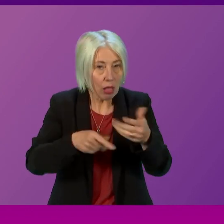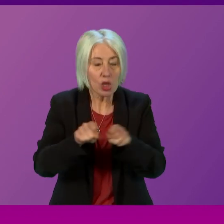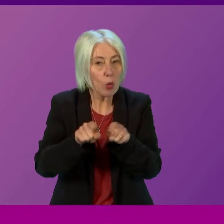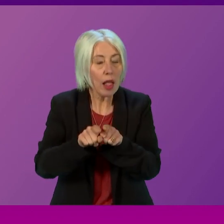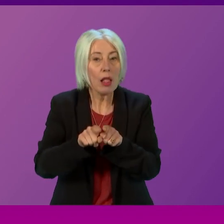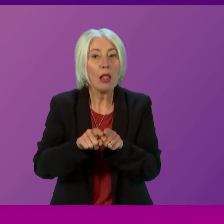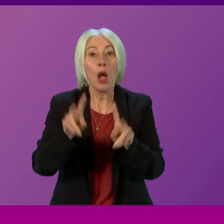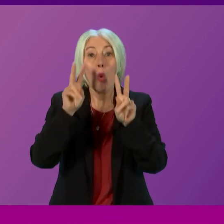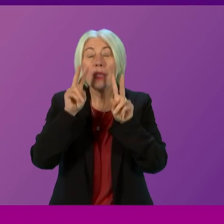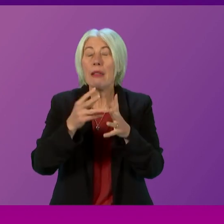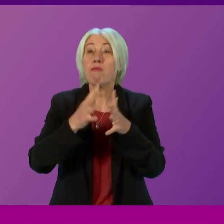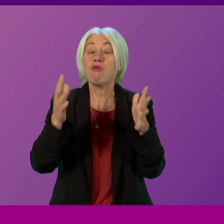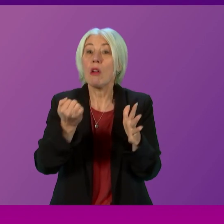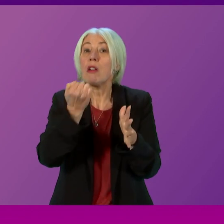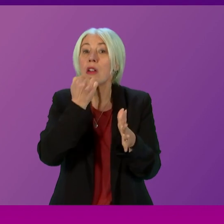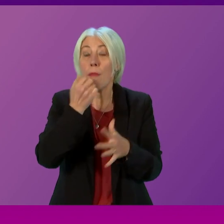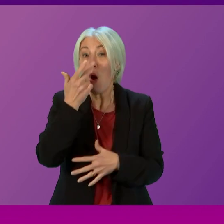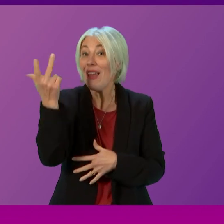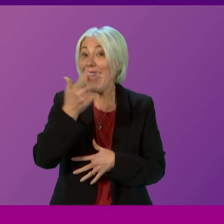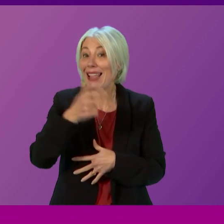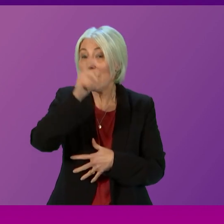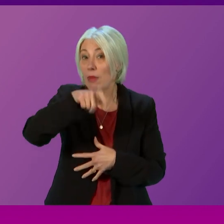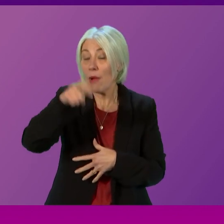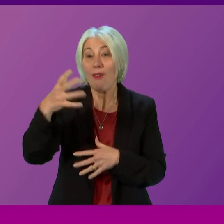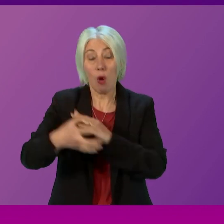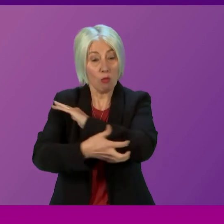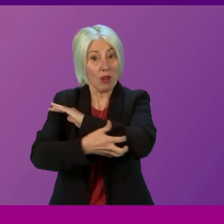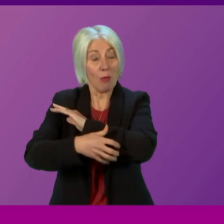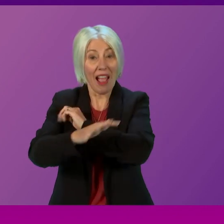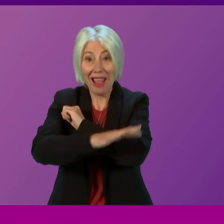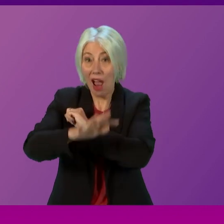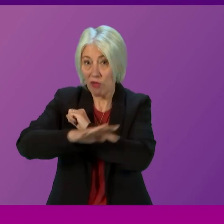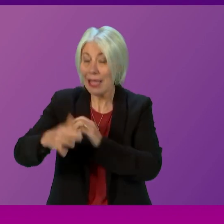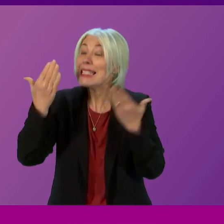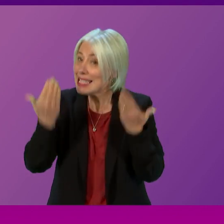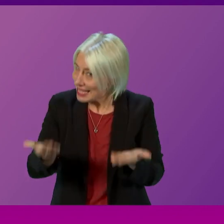the fact that a record number of 18-year-olds from deprived areas are now going to university,